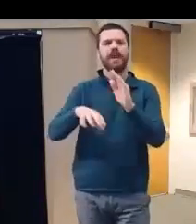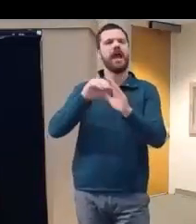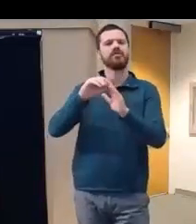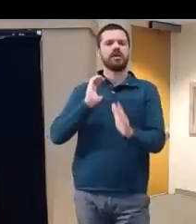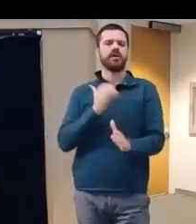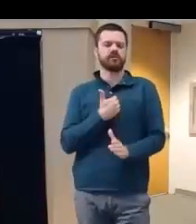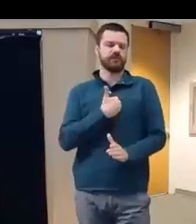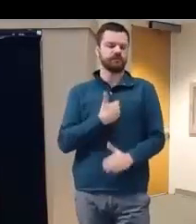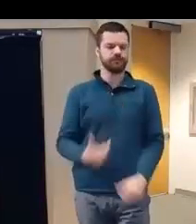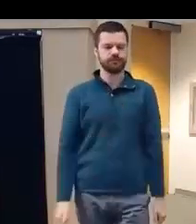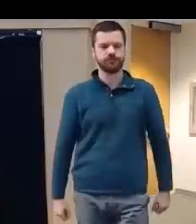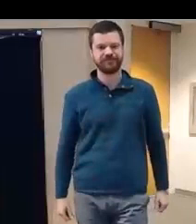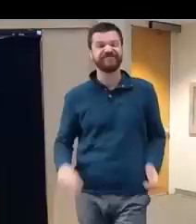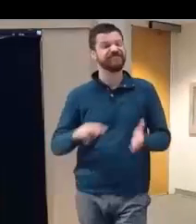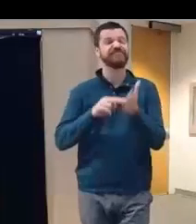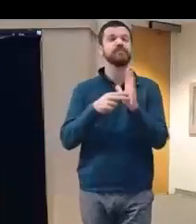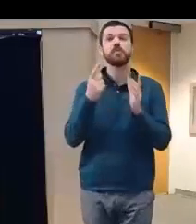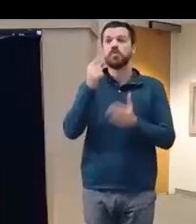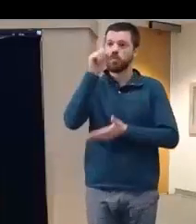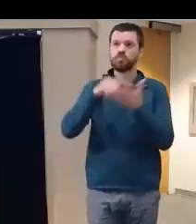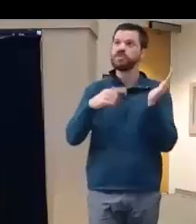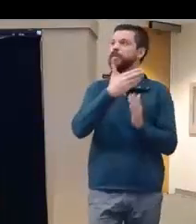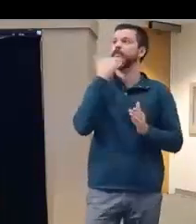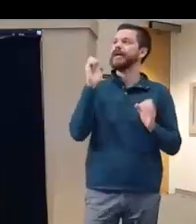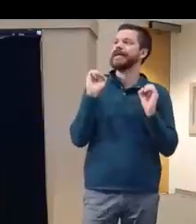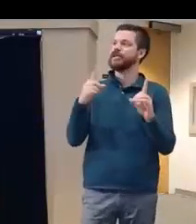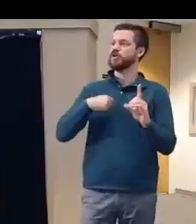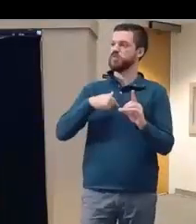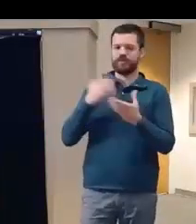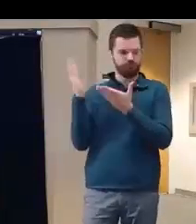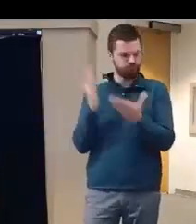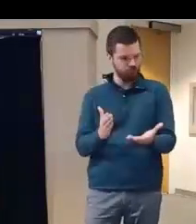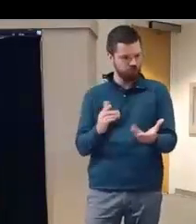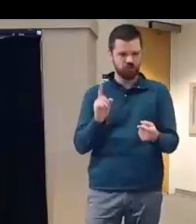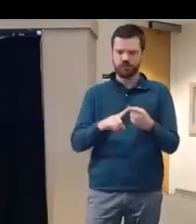when I think about what is the best of Education that we all bring as educational leaders and